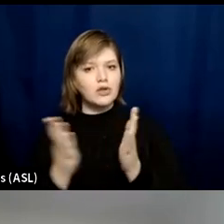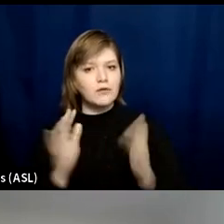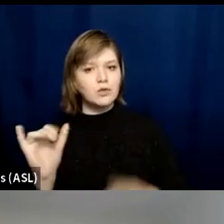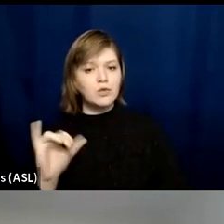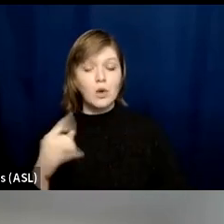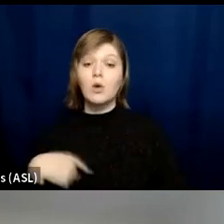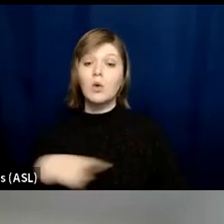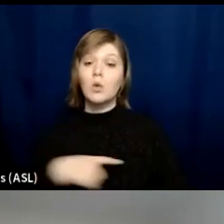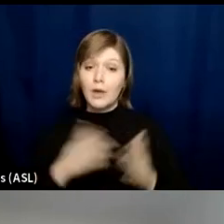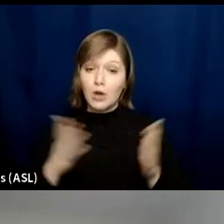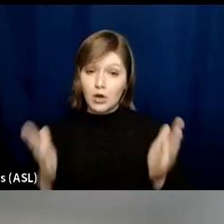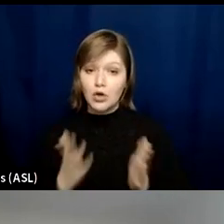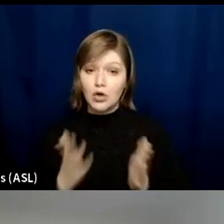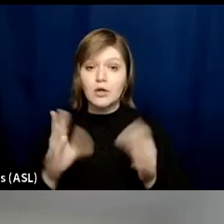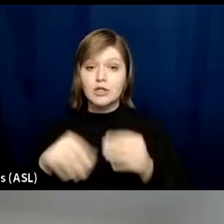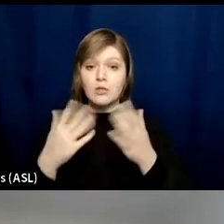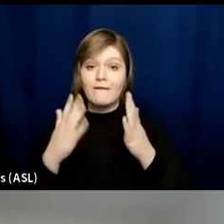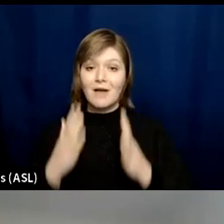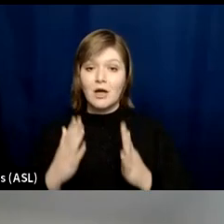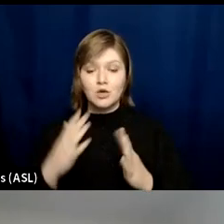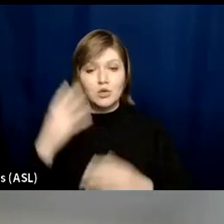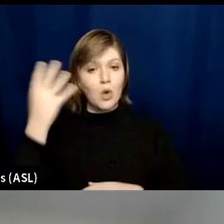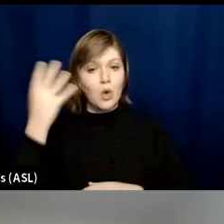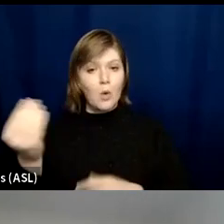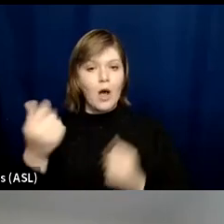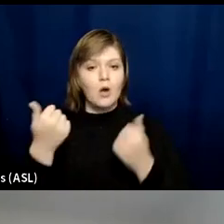EMILY I think we use a variety of resources in Massachusetts.